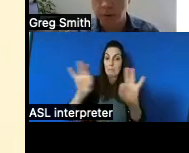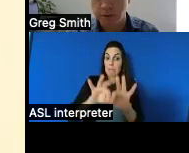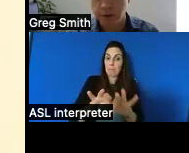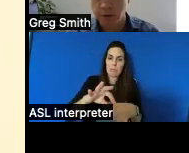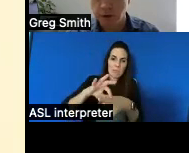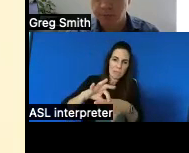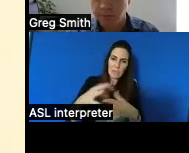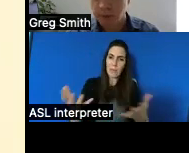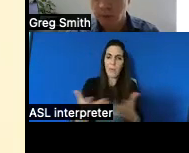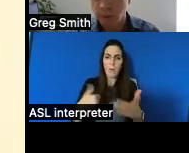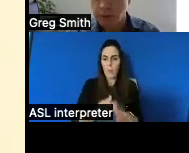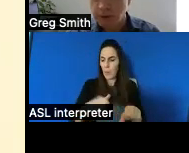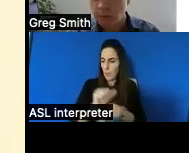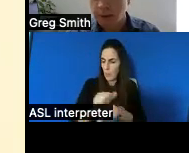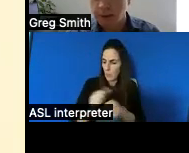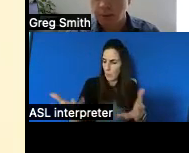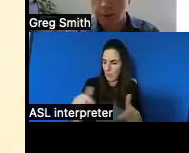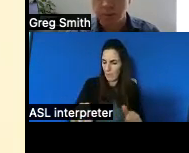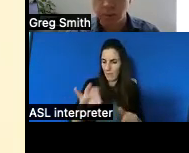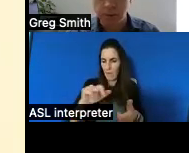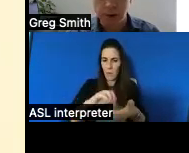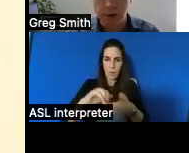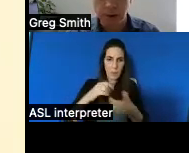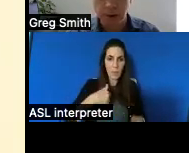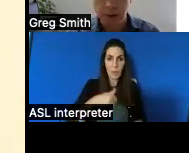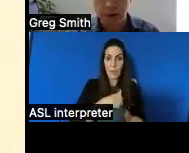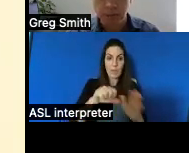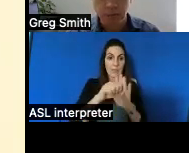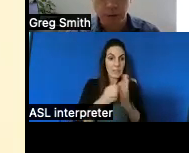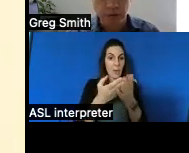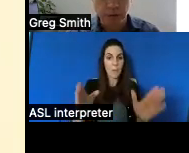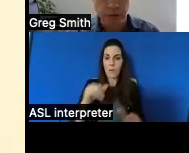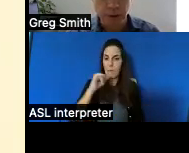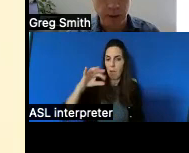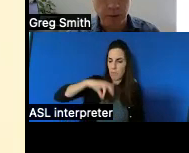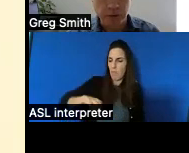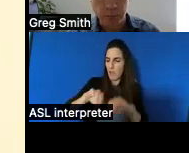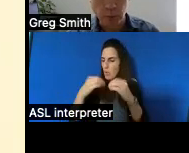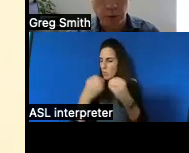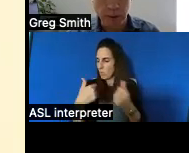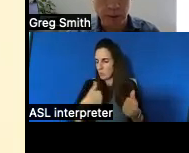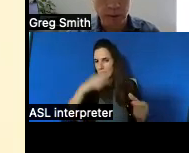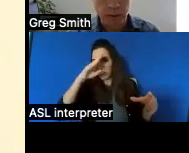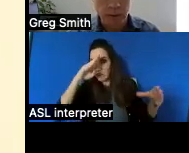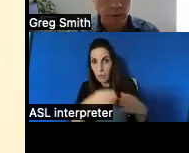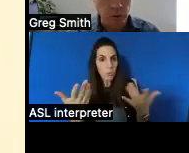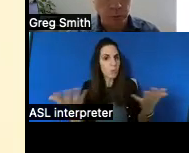literacy Coalition we're a Statewide nonprofit organization that focuses on supporting local